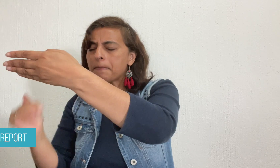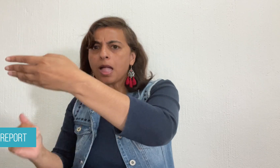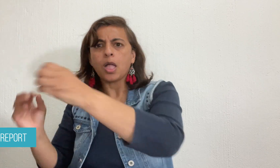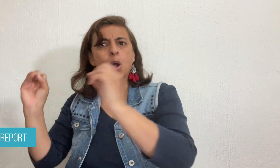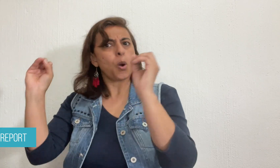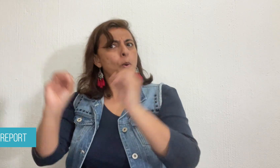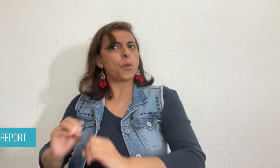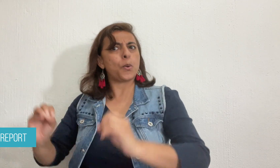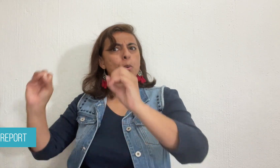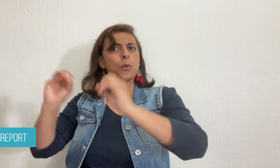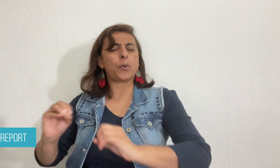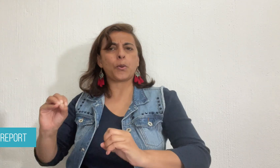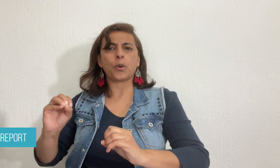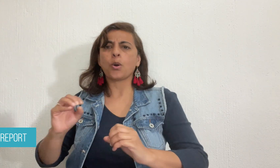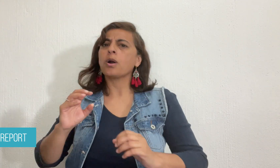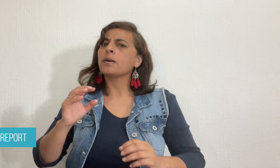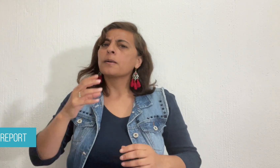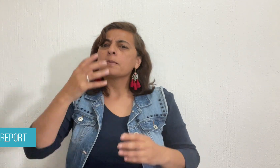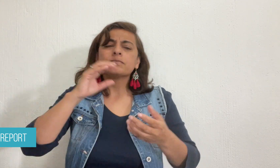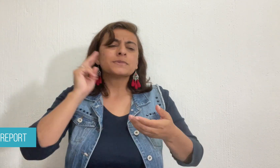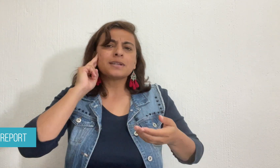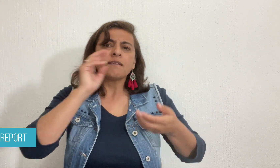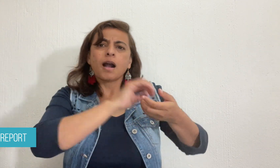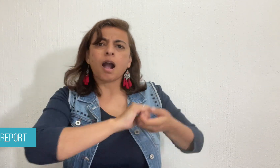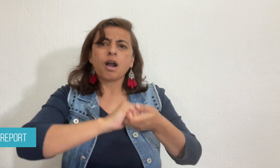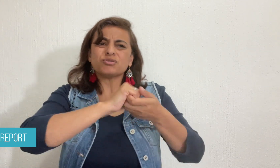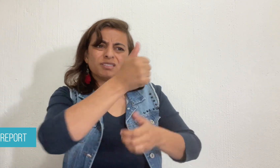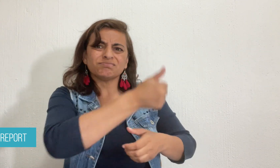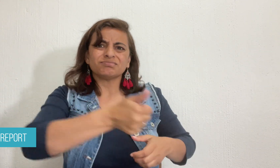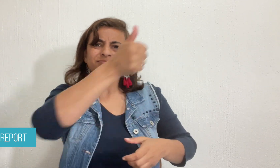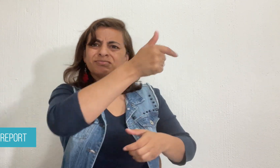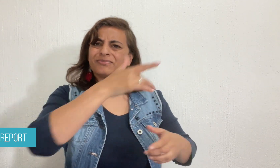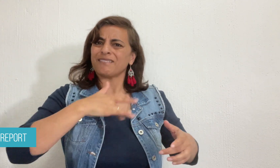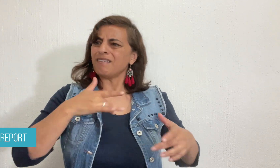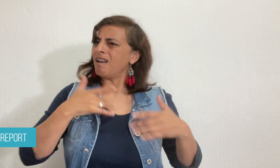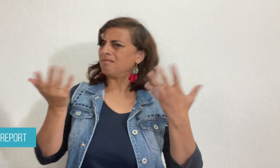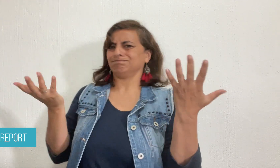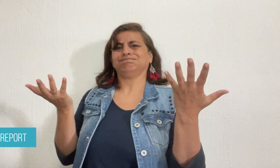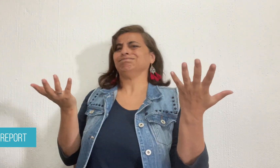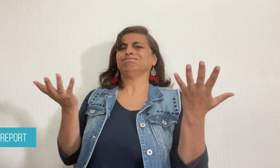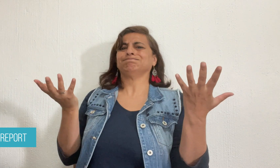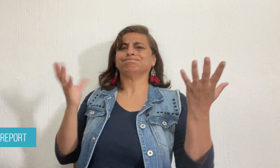the President of the Deaf Association is perplexed because